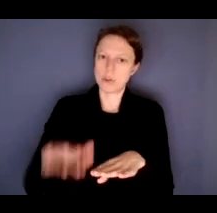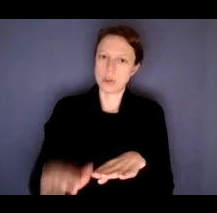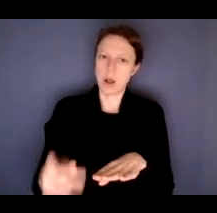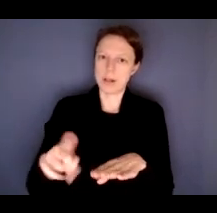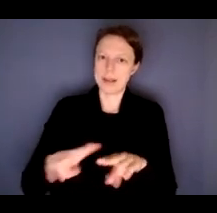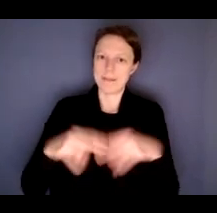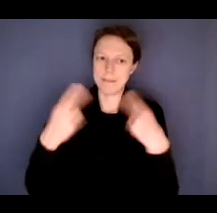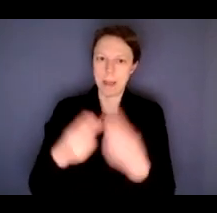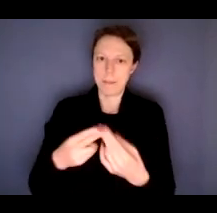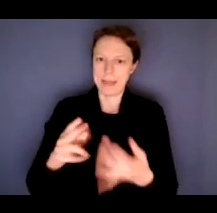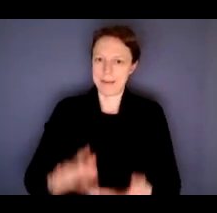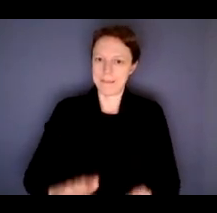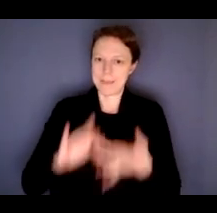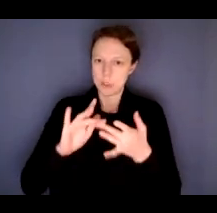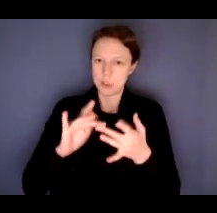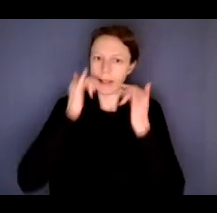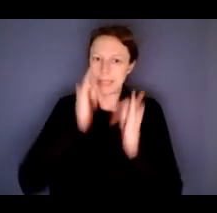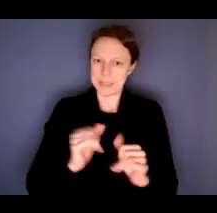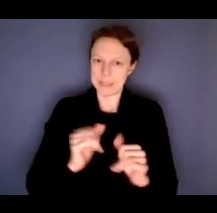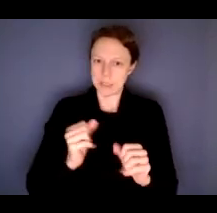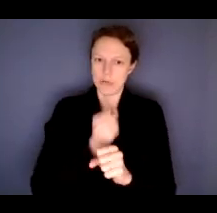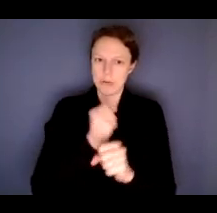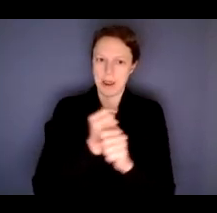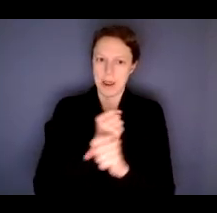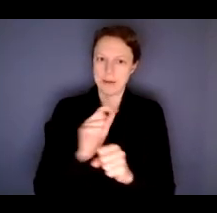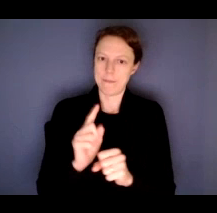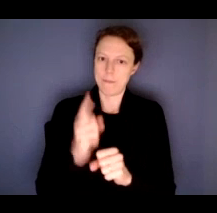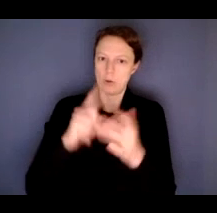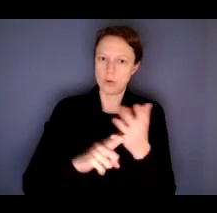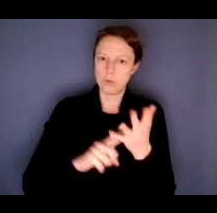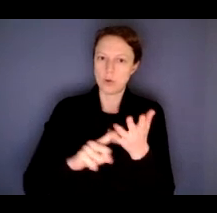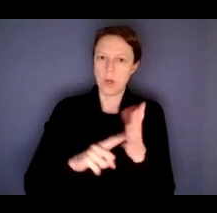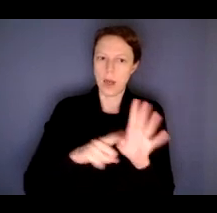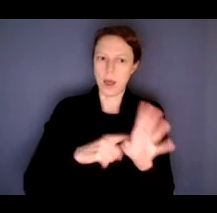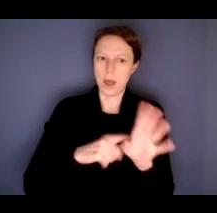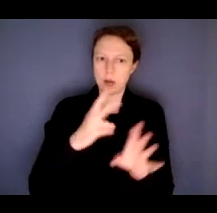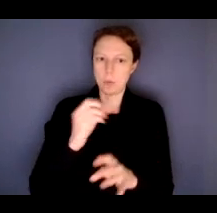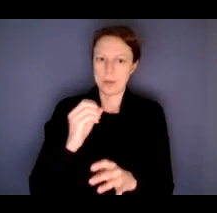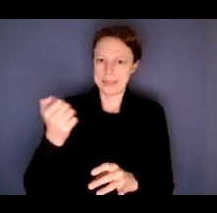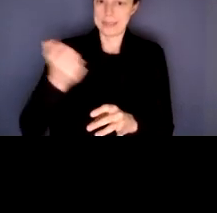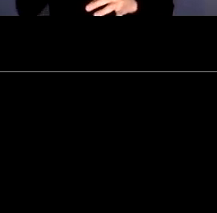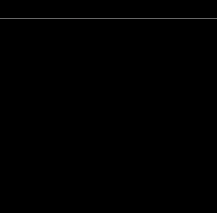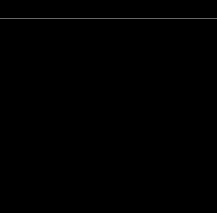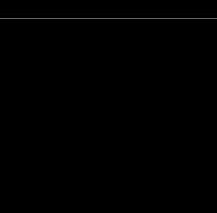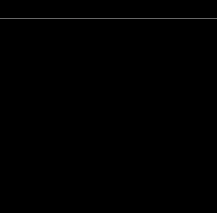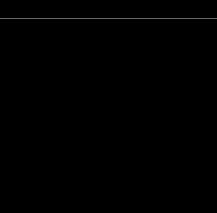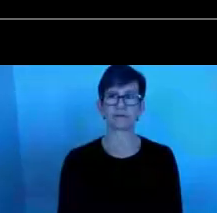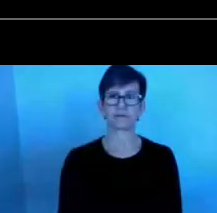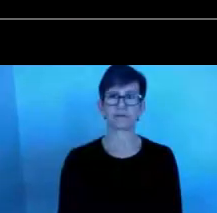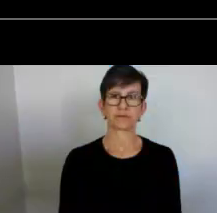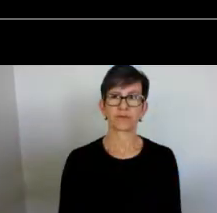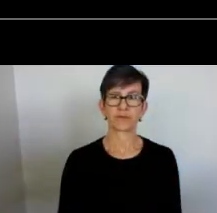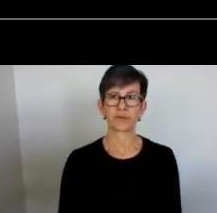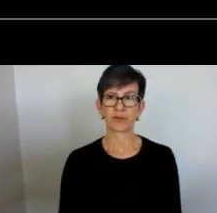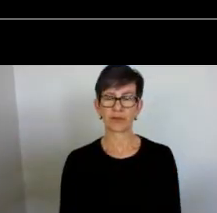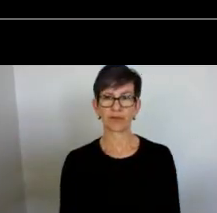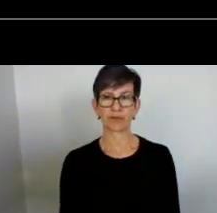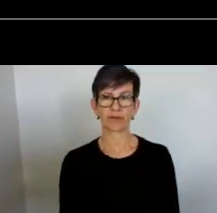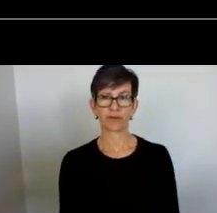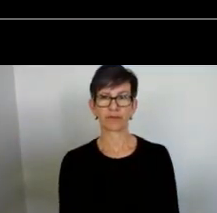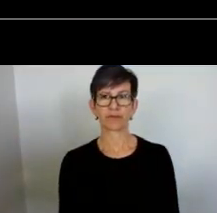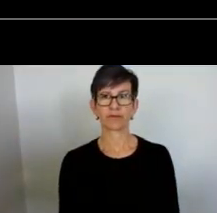2016 in response to the Carmody Inquiry. This unit is predominantly work, if you were to